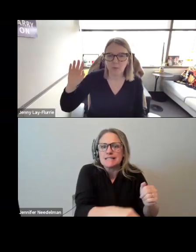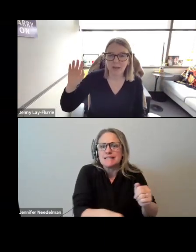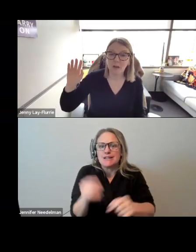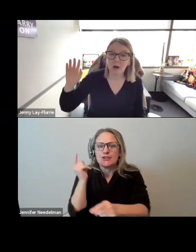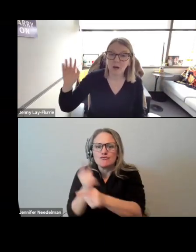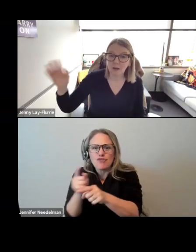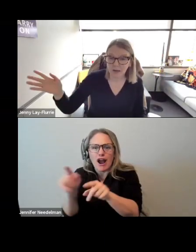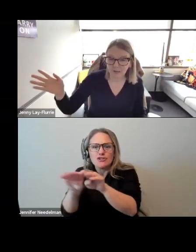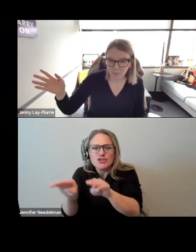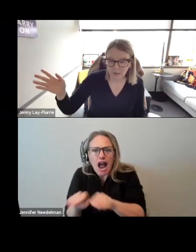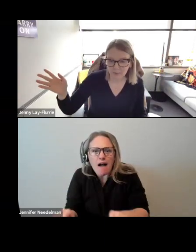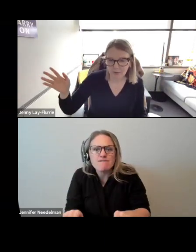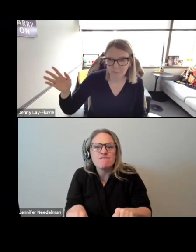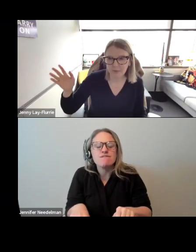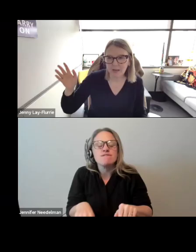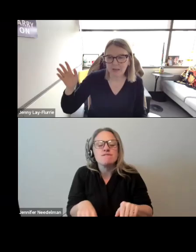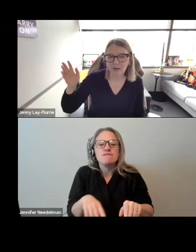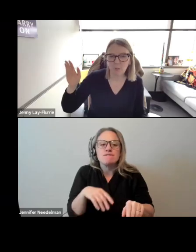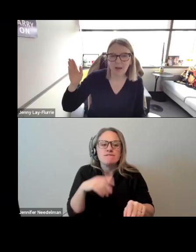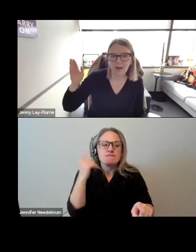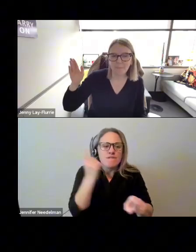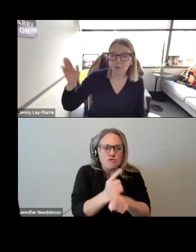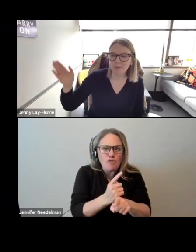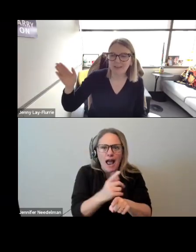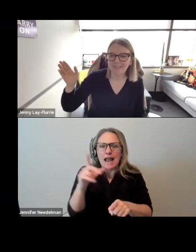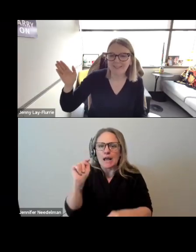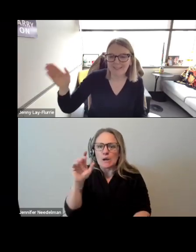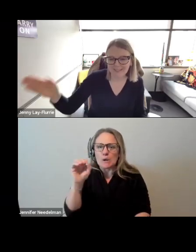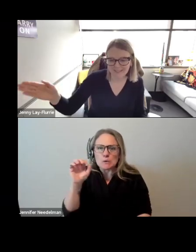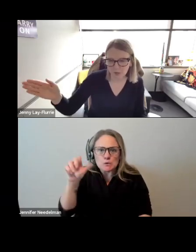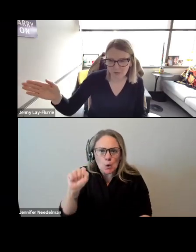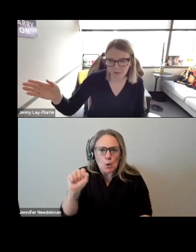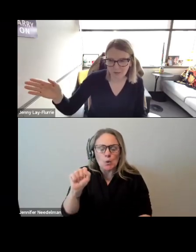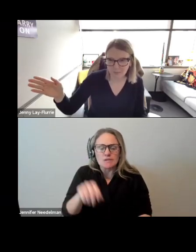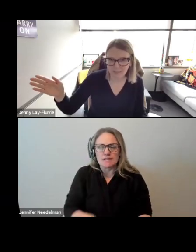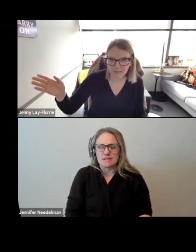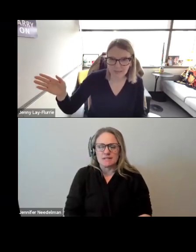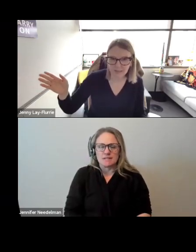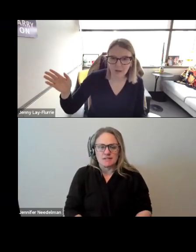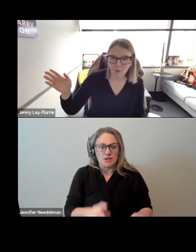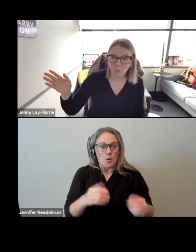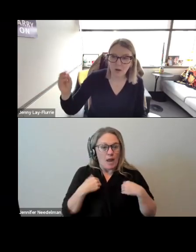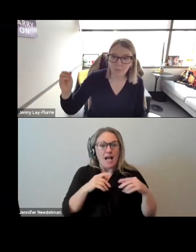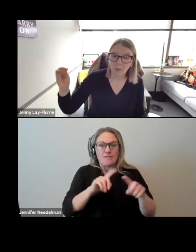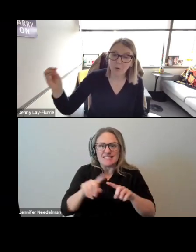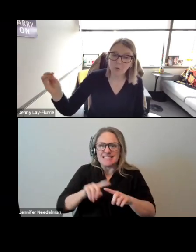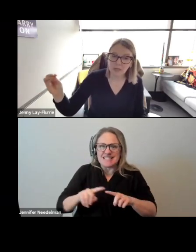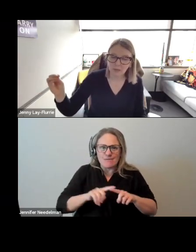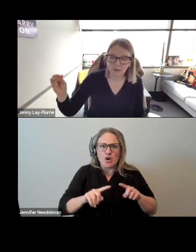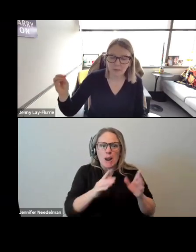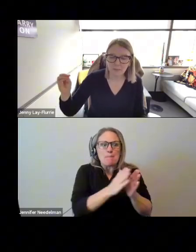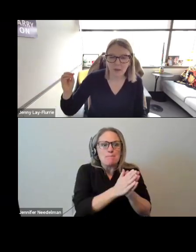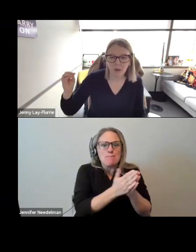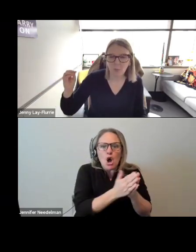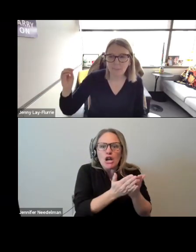with the right guidelines around them that where books exist on disability, we are promoting them.